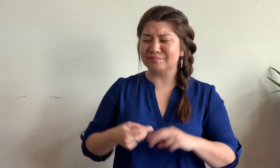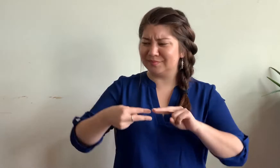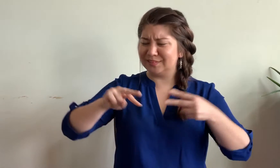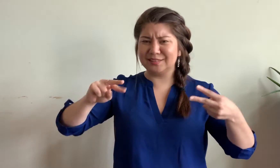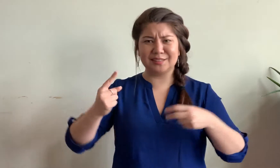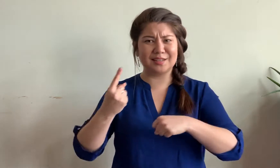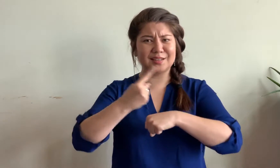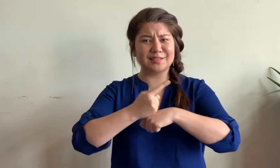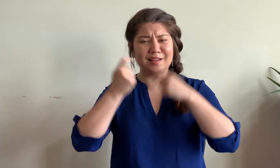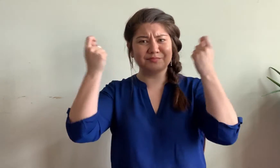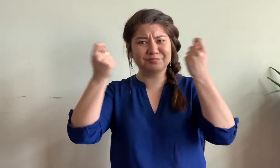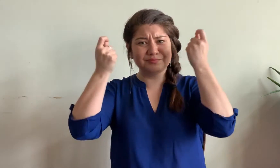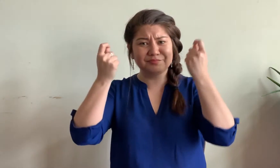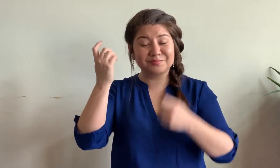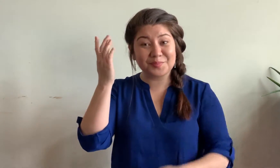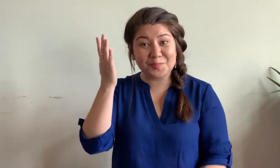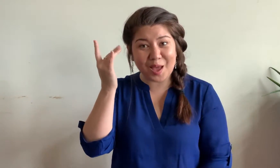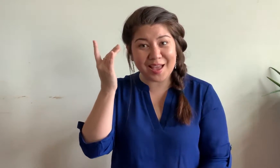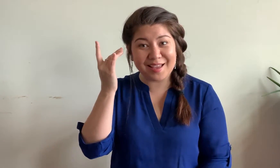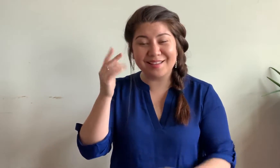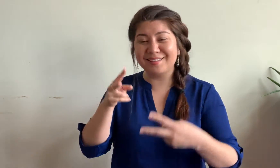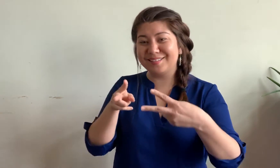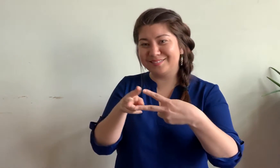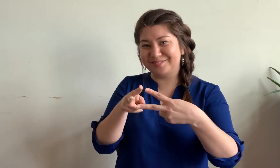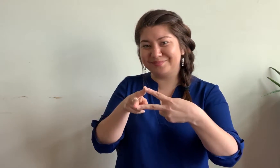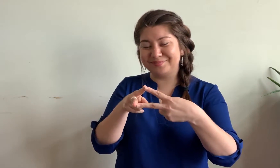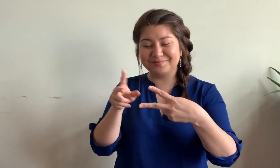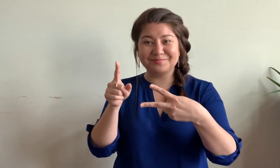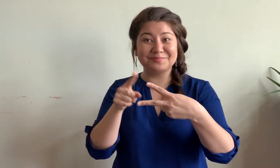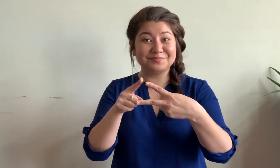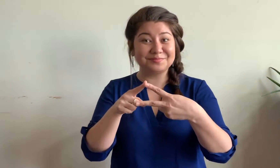This day celebrates both the